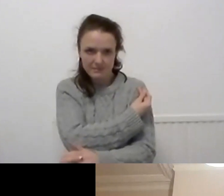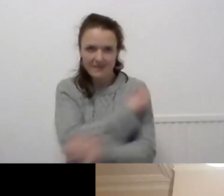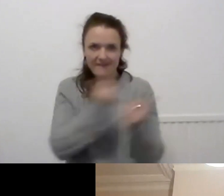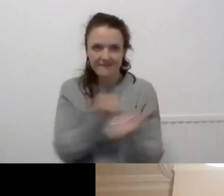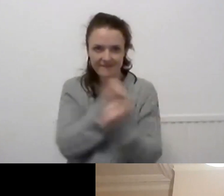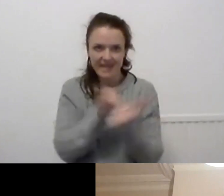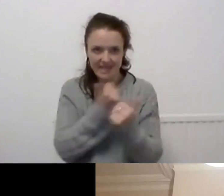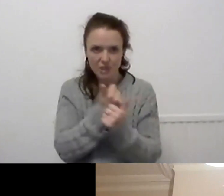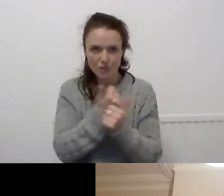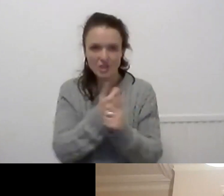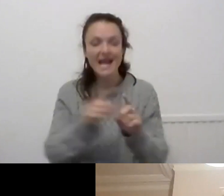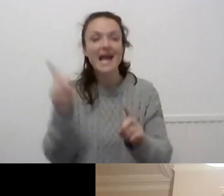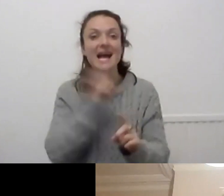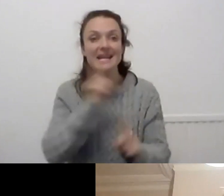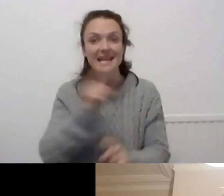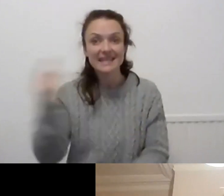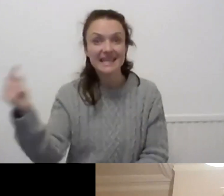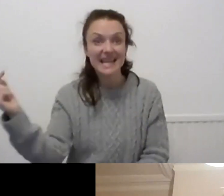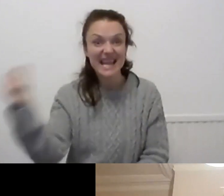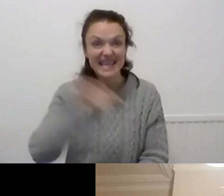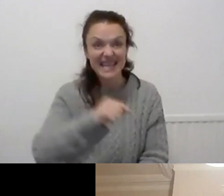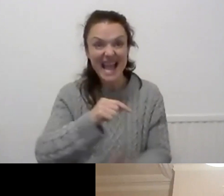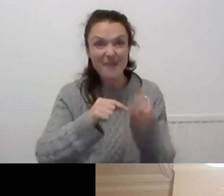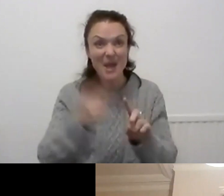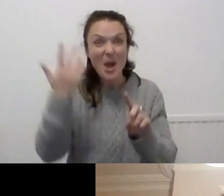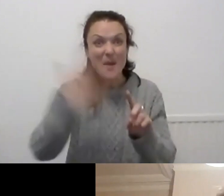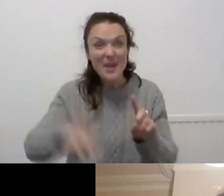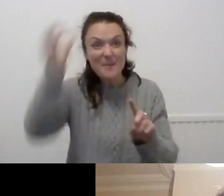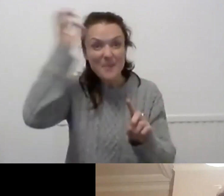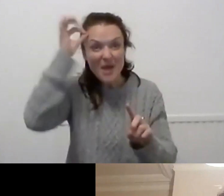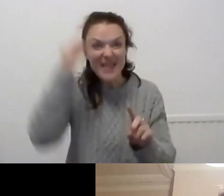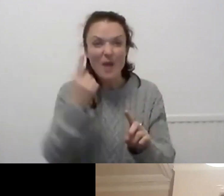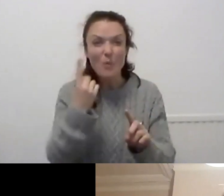come in she she turned 100 at the weekend on a Sunday, same day with my three year old daughter.